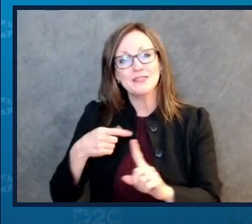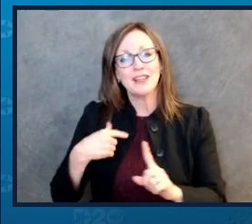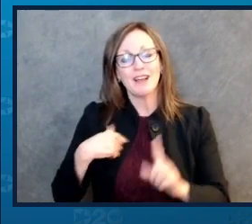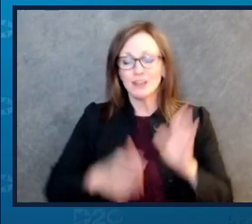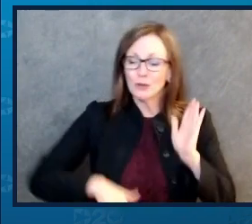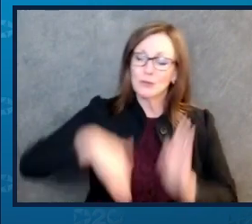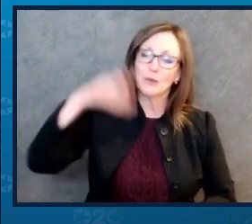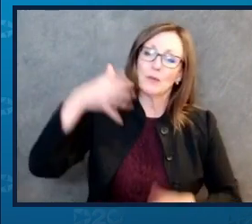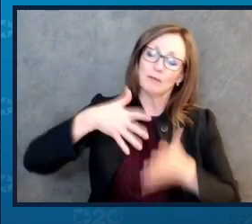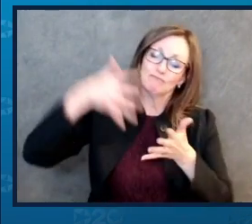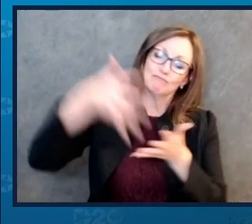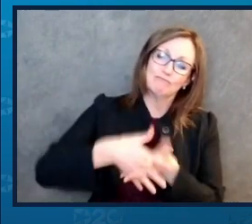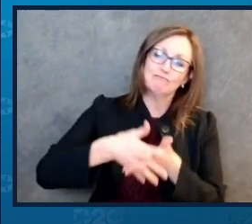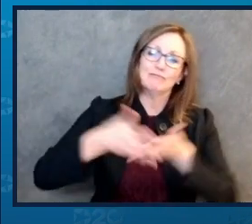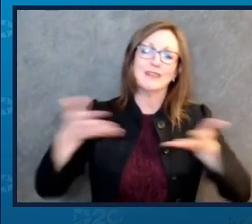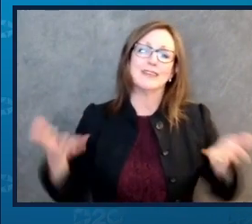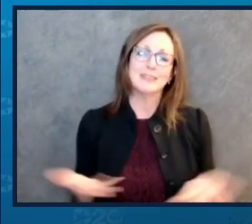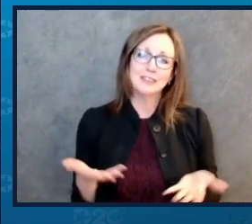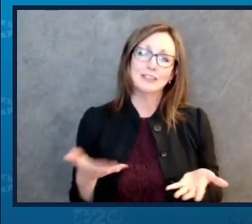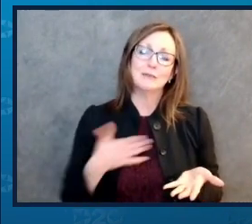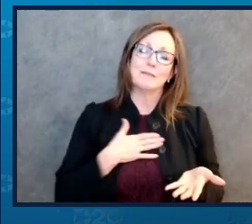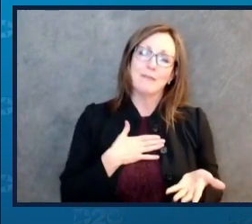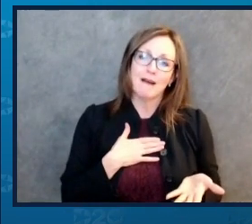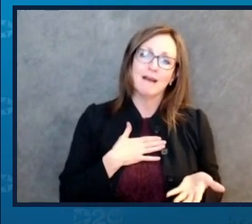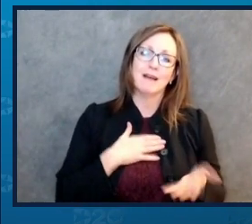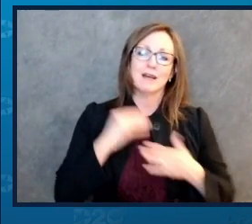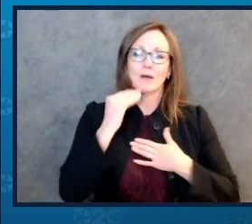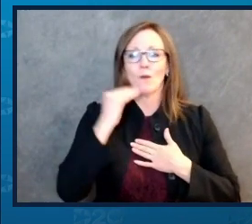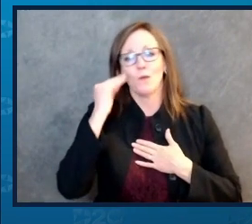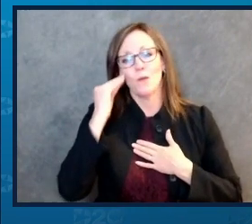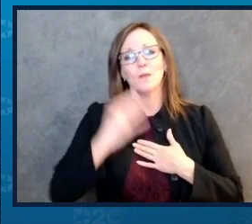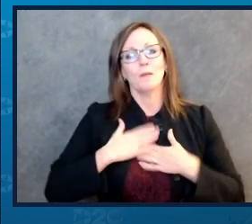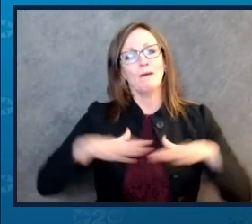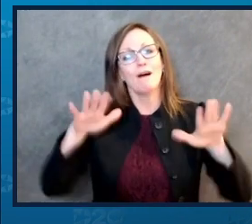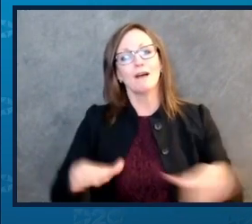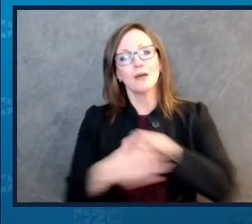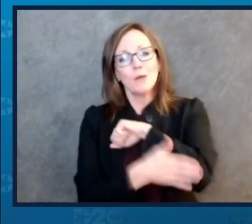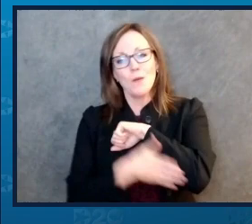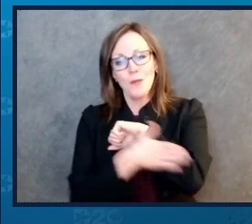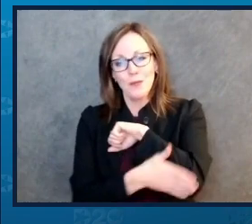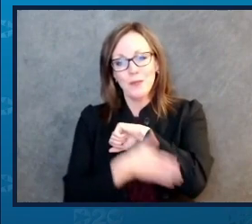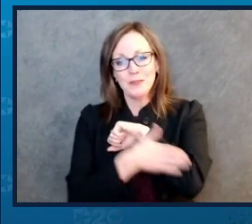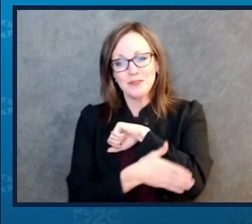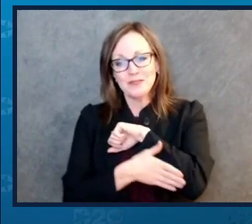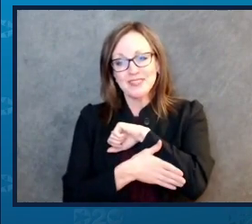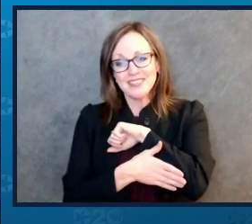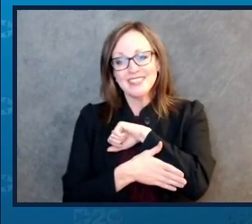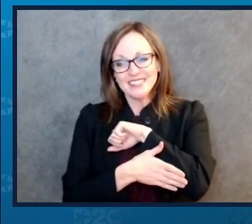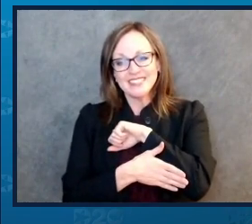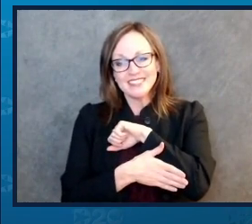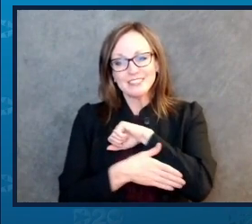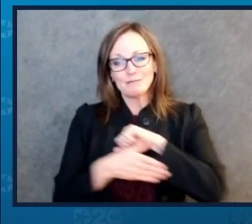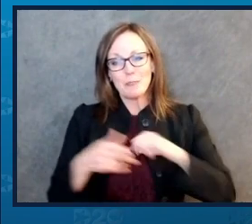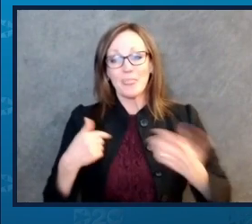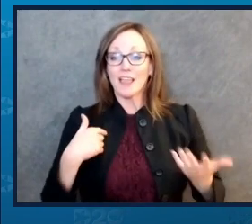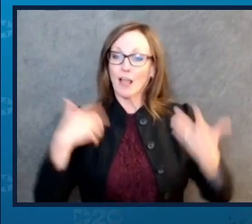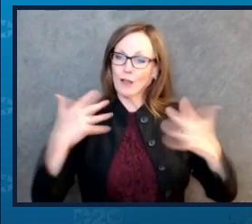KNOW. I QUALIFY FOR DACA BUT DONALD TRUMP TOOK AWAY MY ABILITY TO